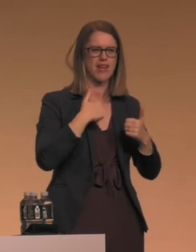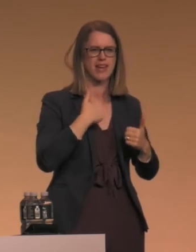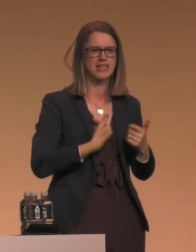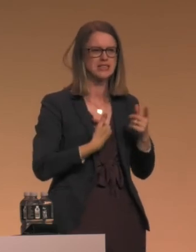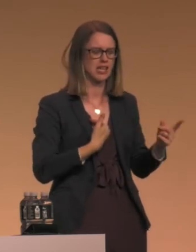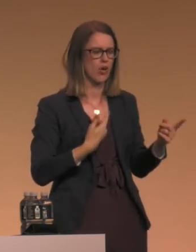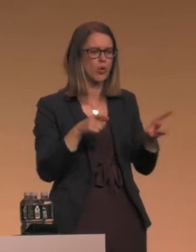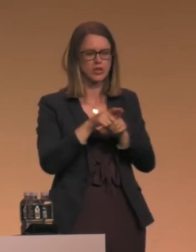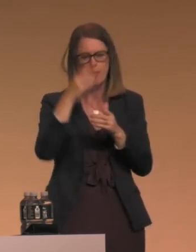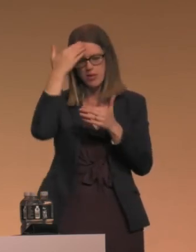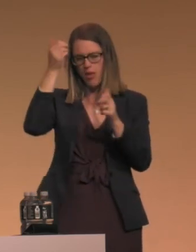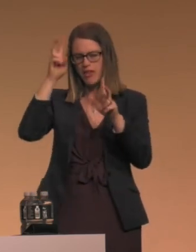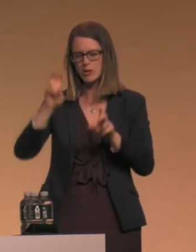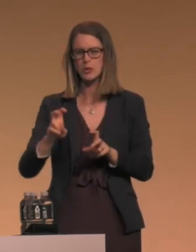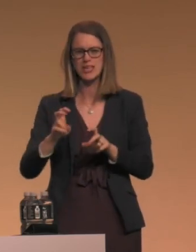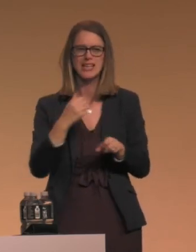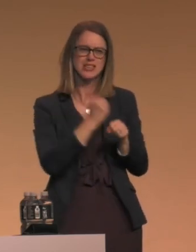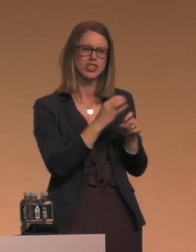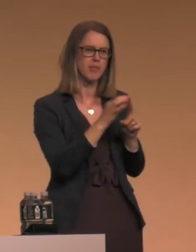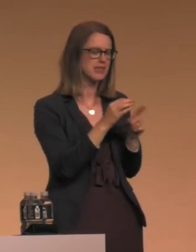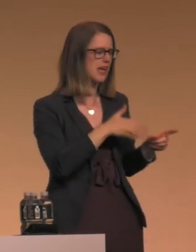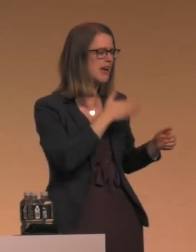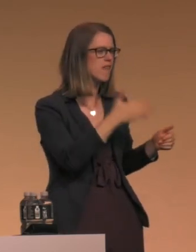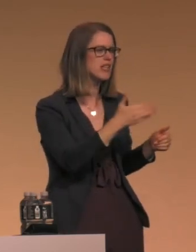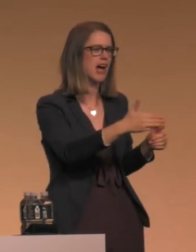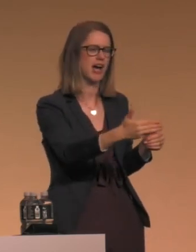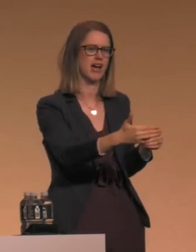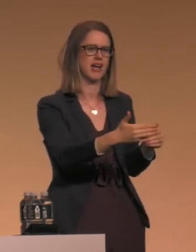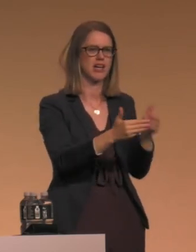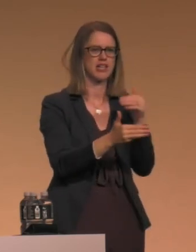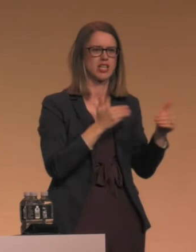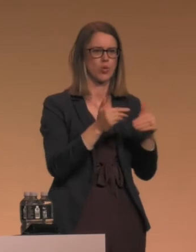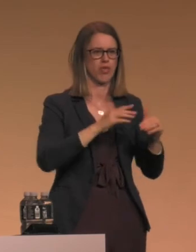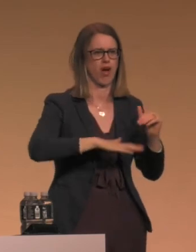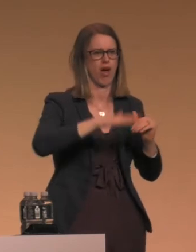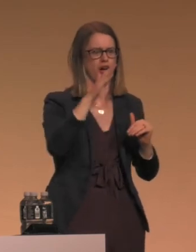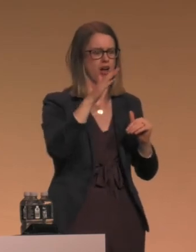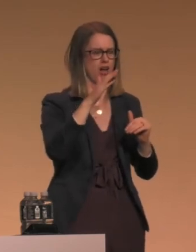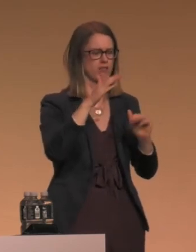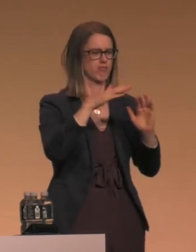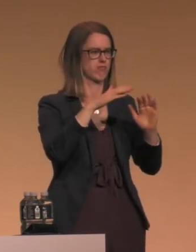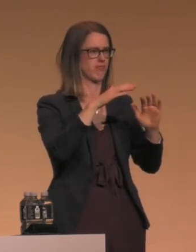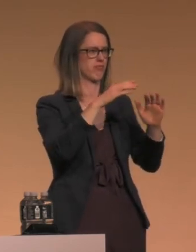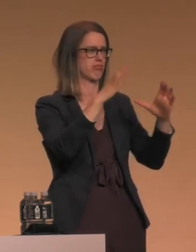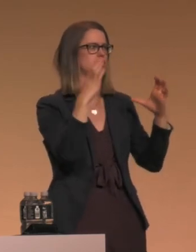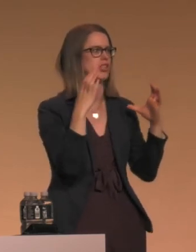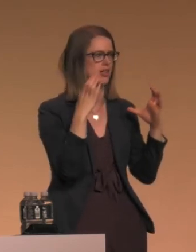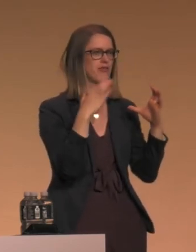along with mental health issues. GPs deal daily and well with this higher end of the mental health spectrum, but the pressure is on.